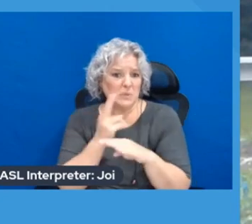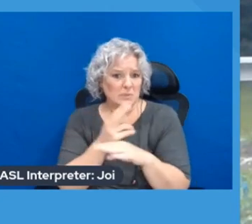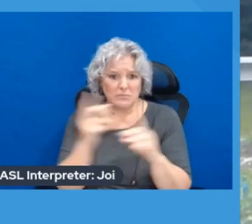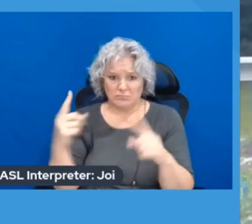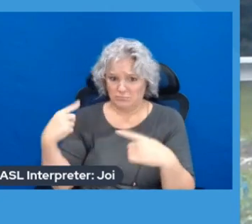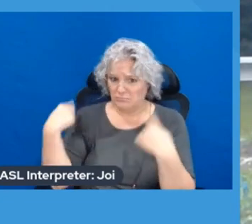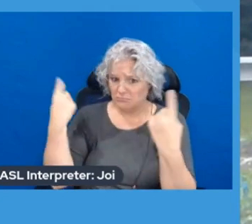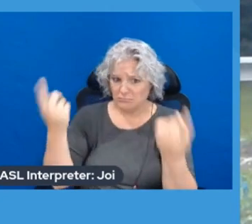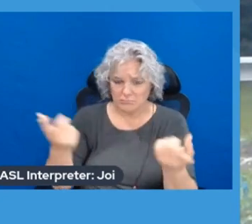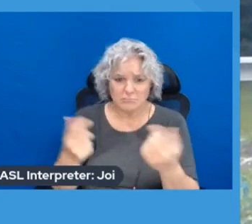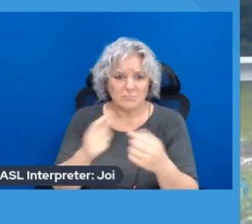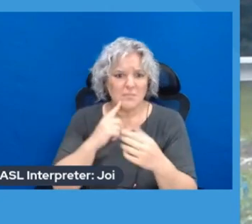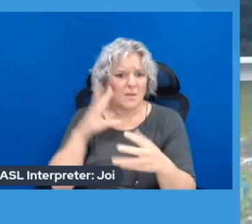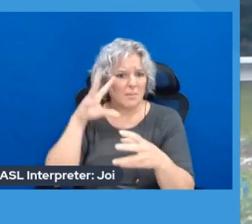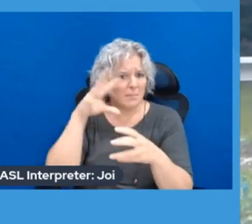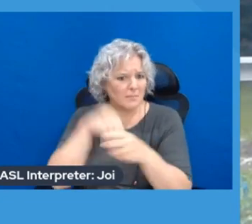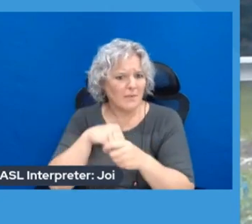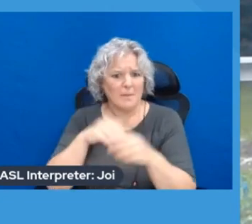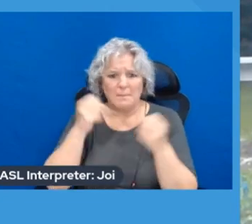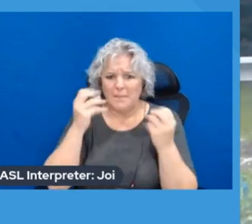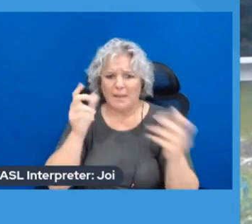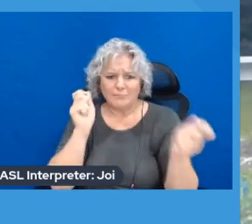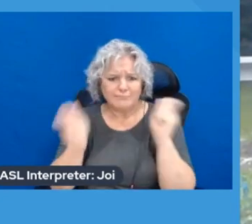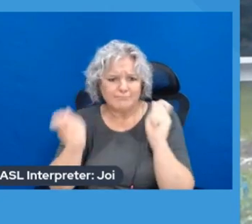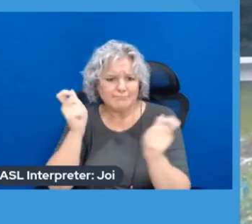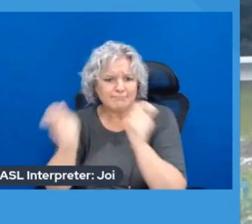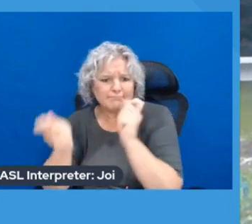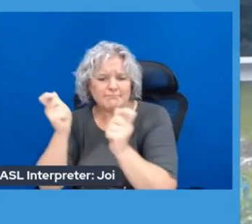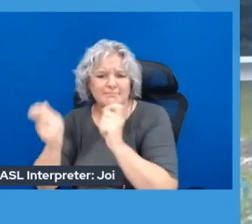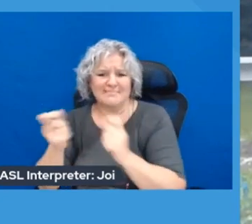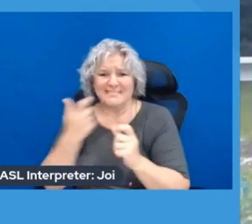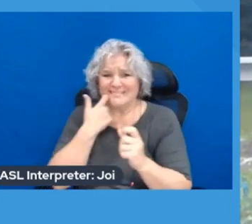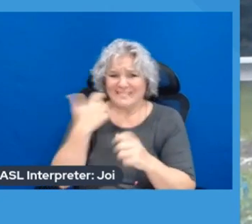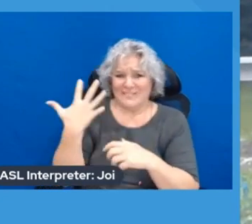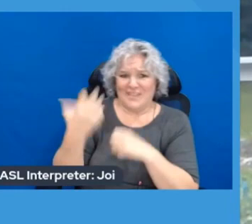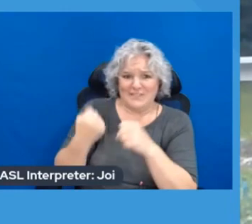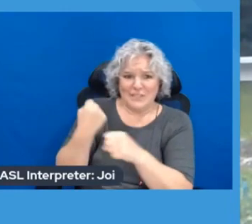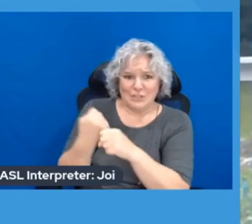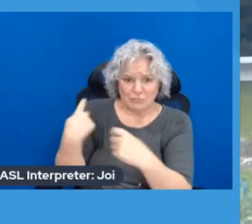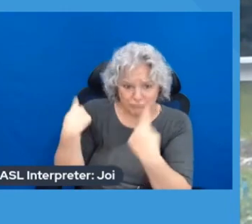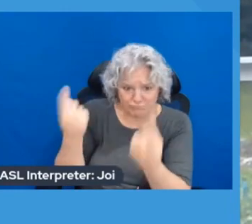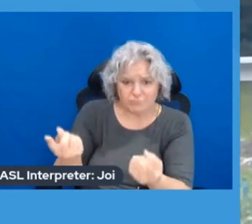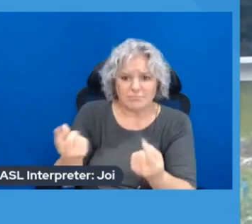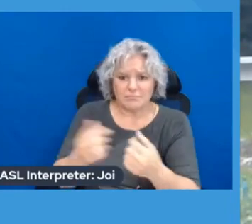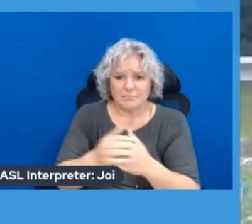a lot of infrastructure changes lately these past five years in particular. Oh, there he goes again.